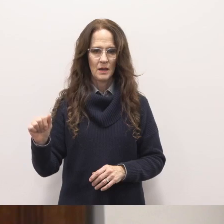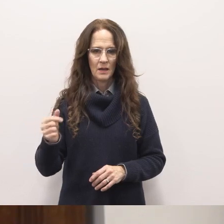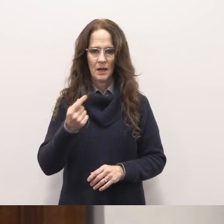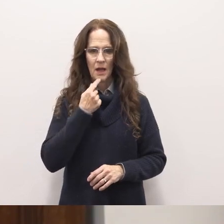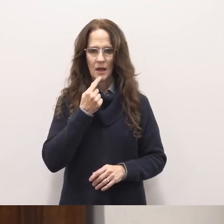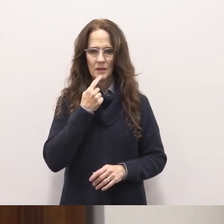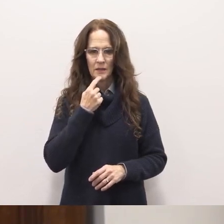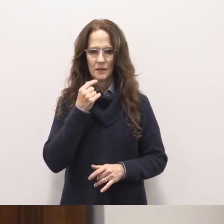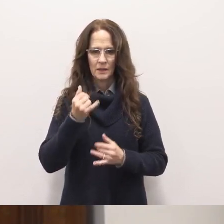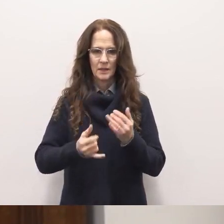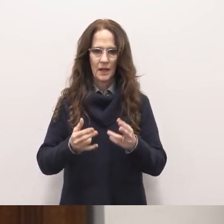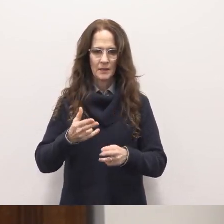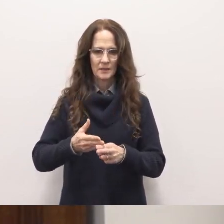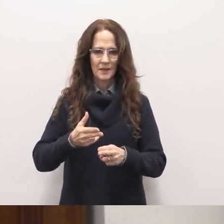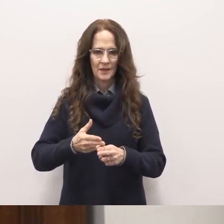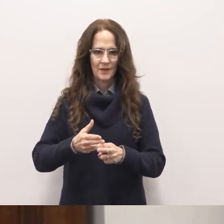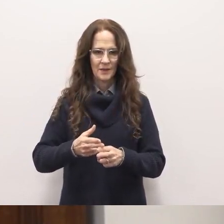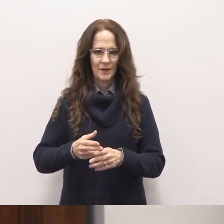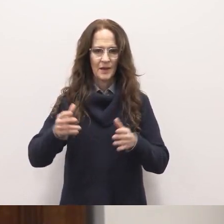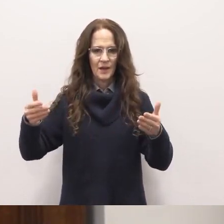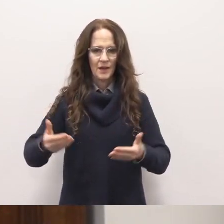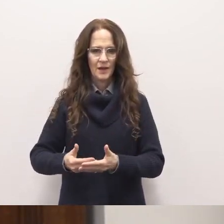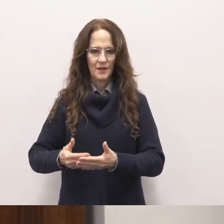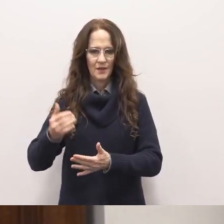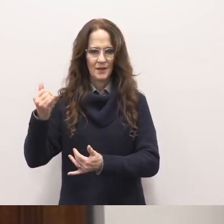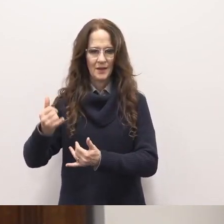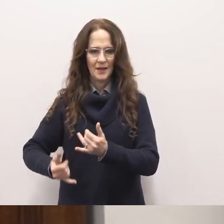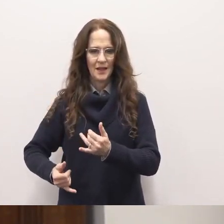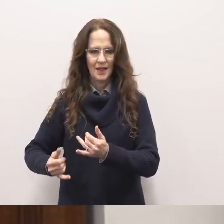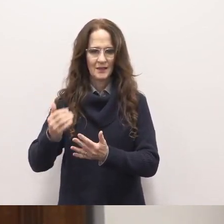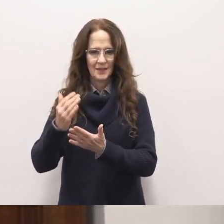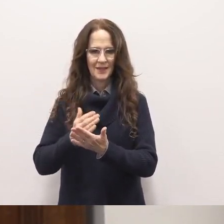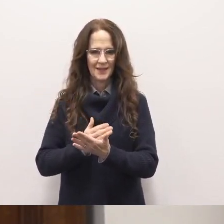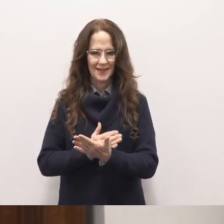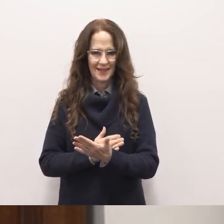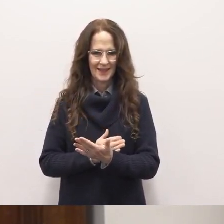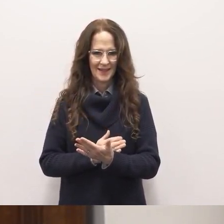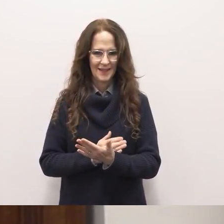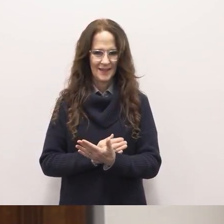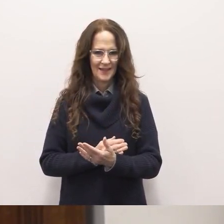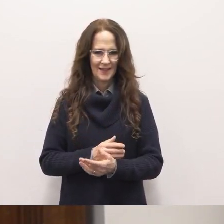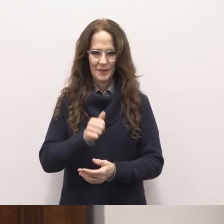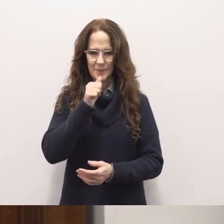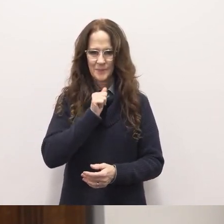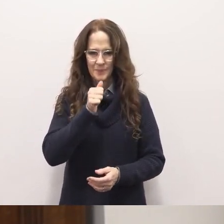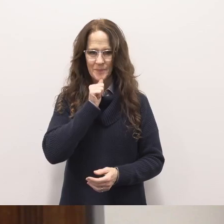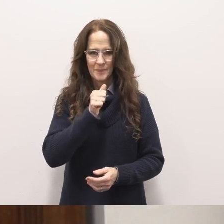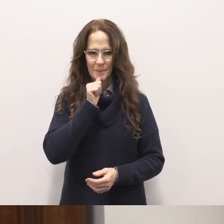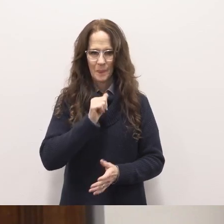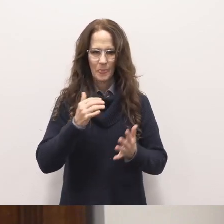when I introduce you later in the agenda. That's as far as I'm getting right now.